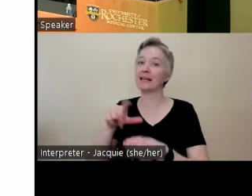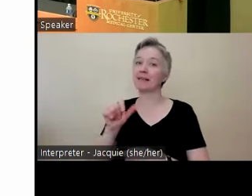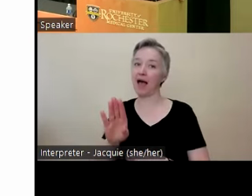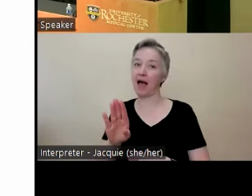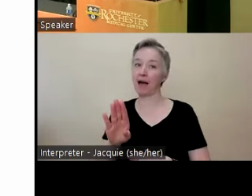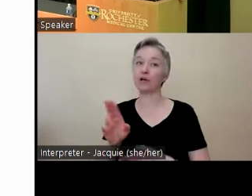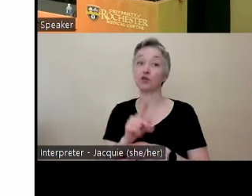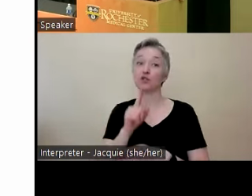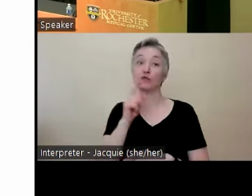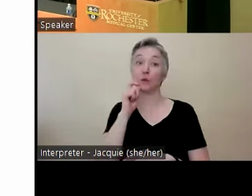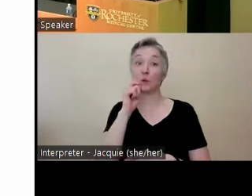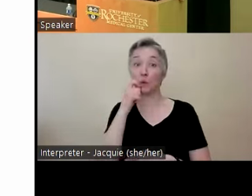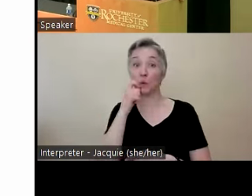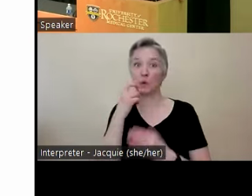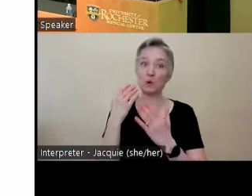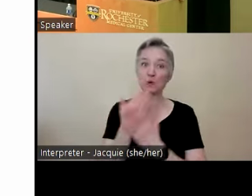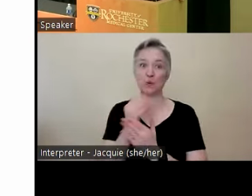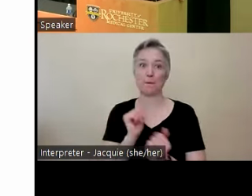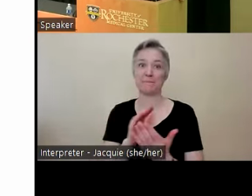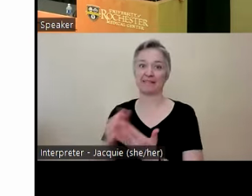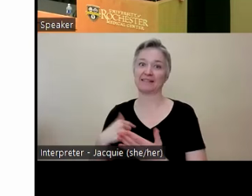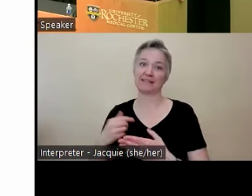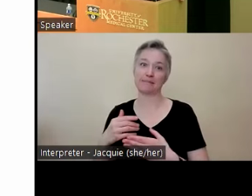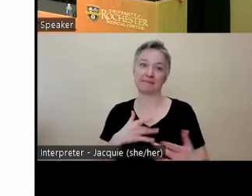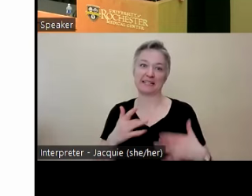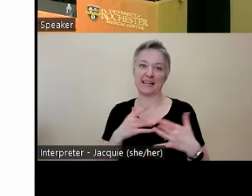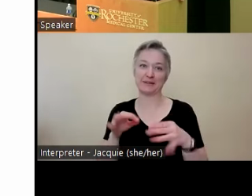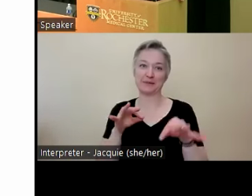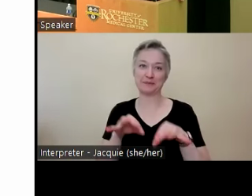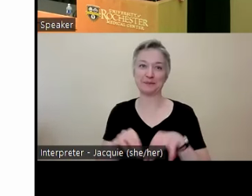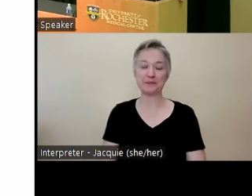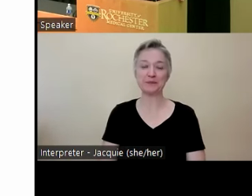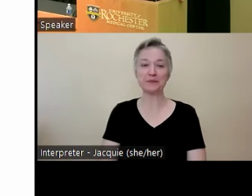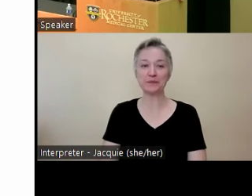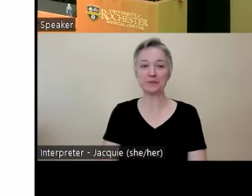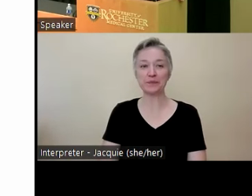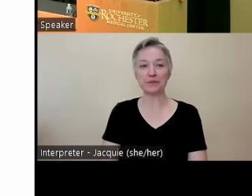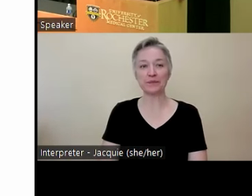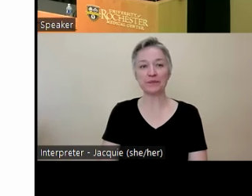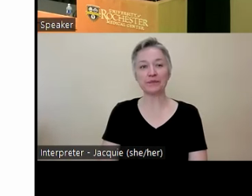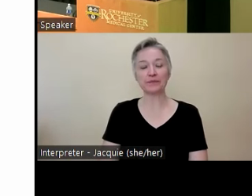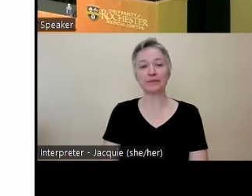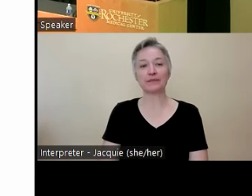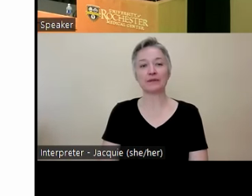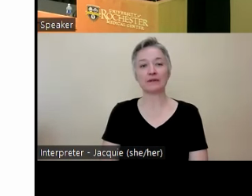Innovative methods that I'm excited to share with you so here's a quick peek at the participants